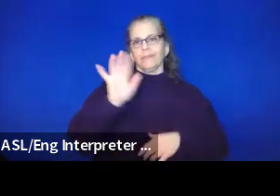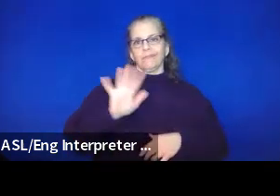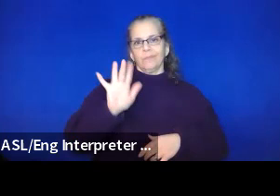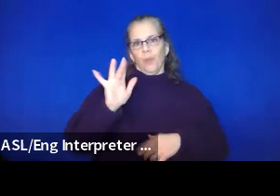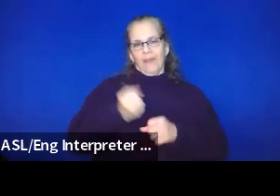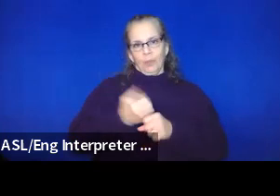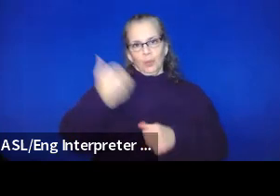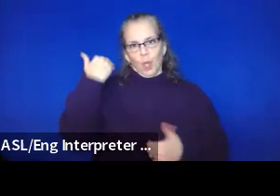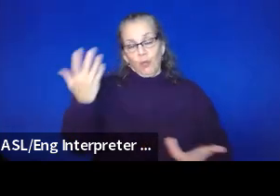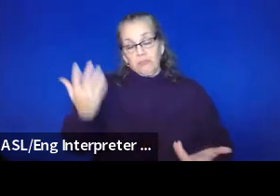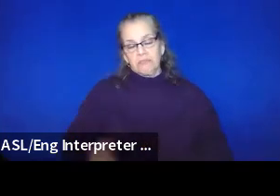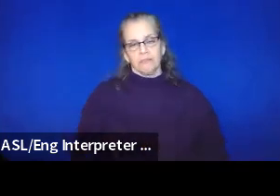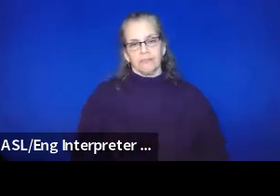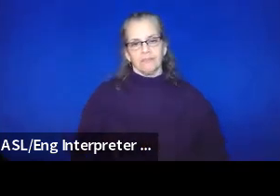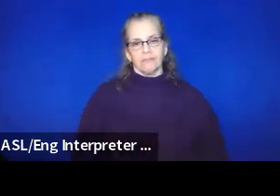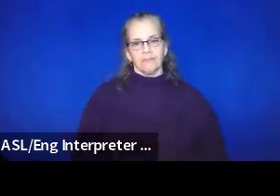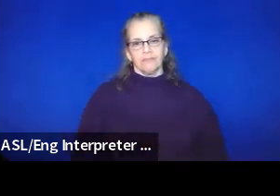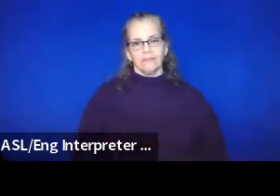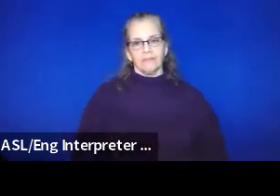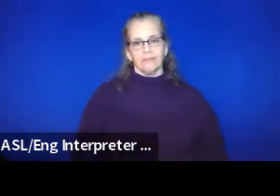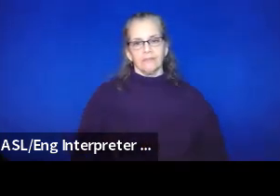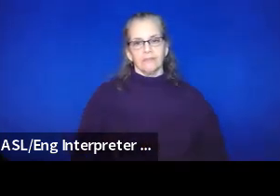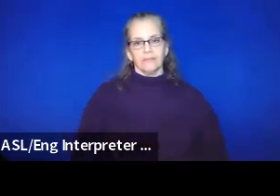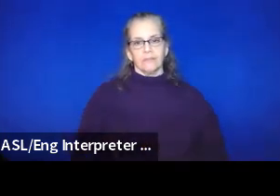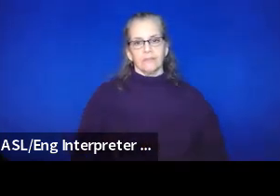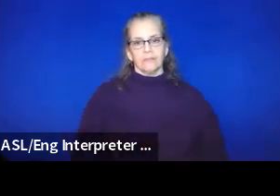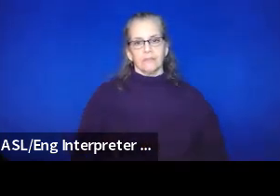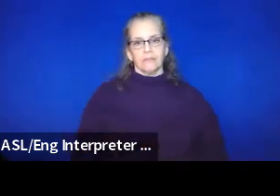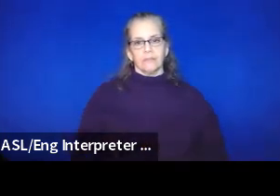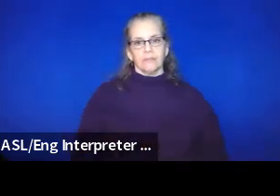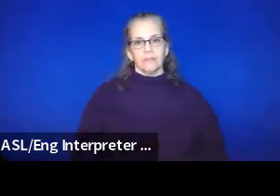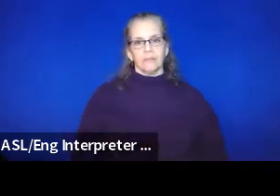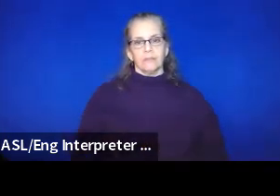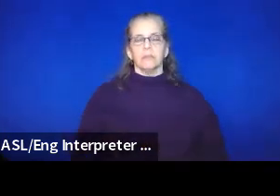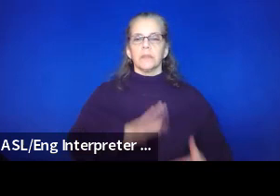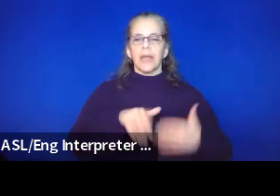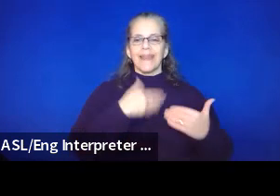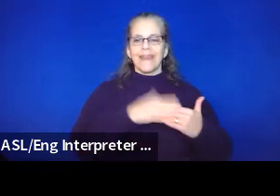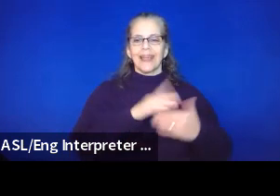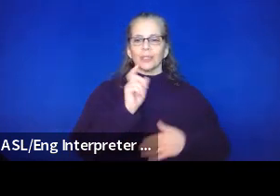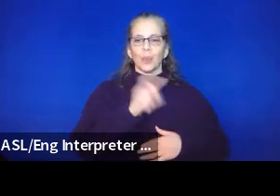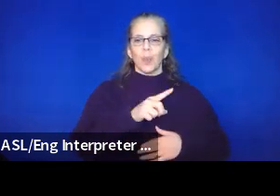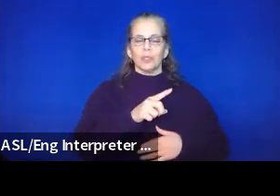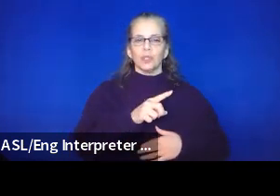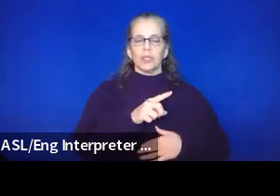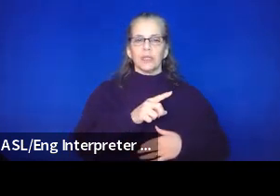Very good. And then this next question is: Are there any devices that